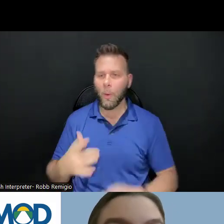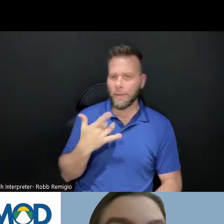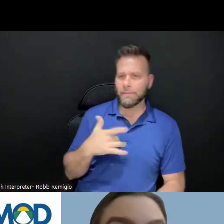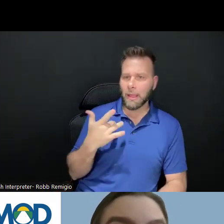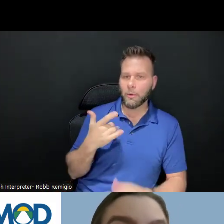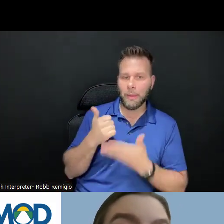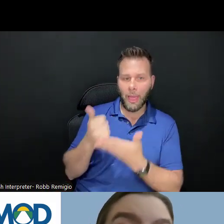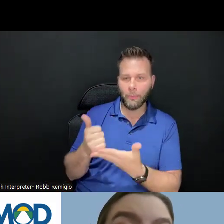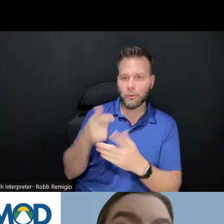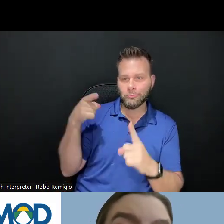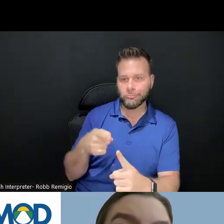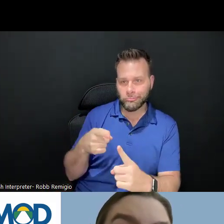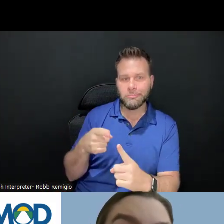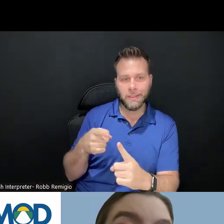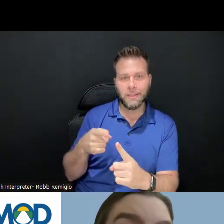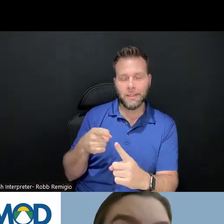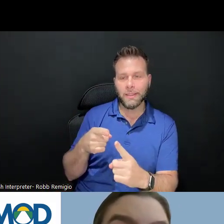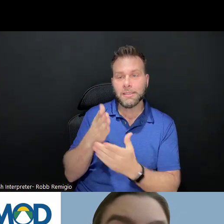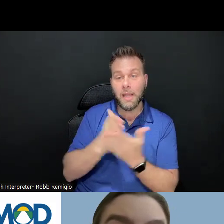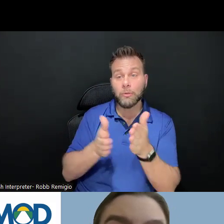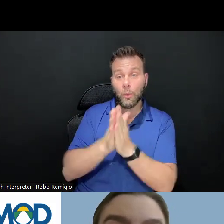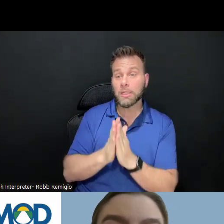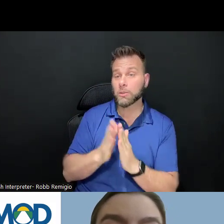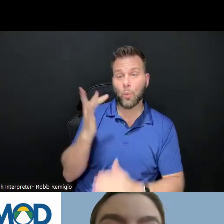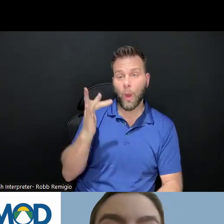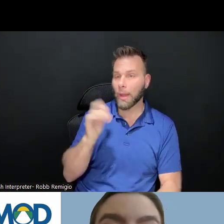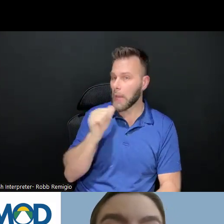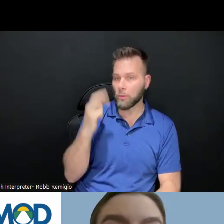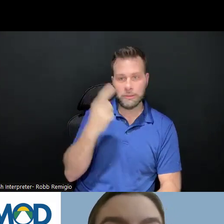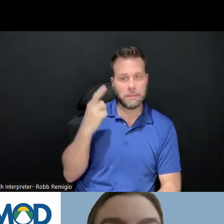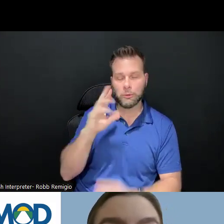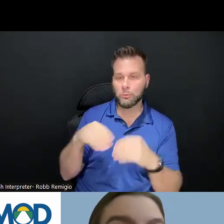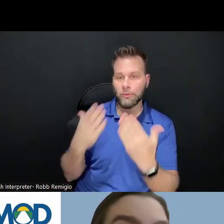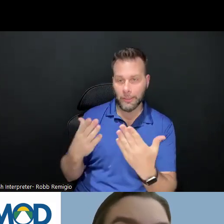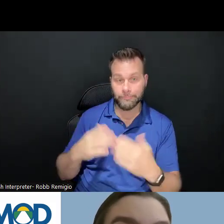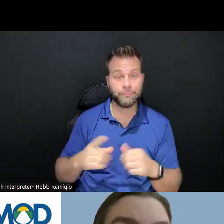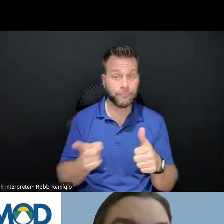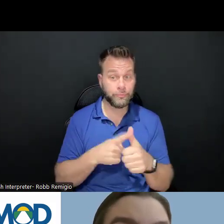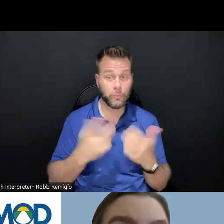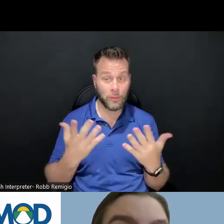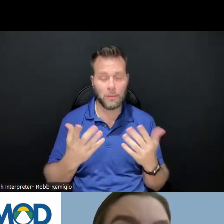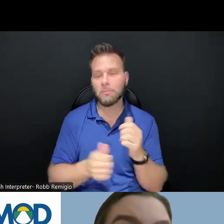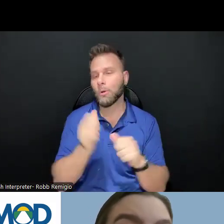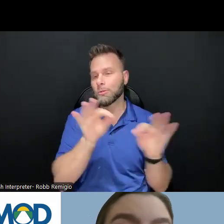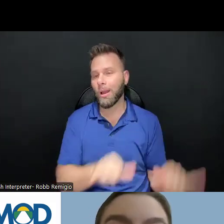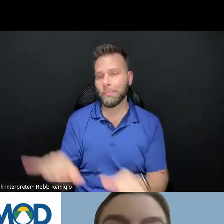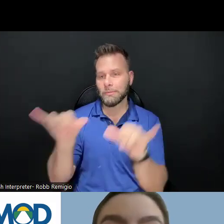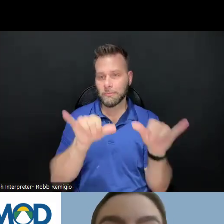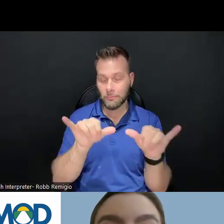might be helpful to give two examples to highlight some ways requests may be unreasonable. The first is probably the most